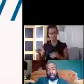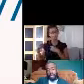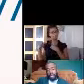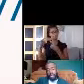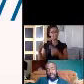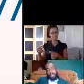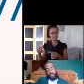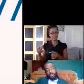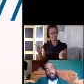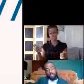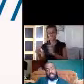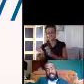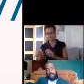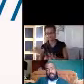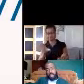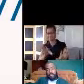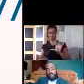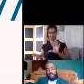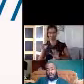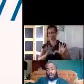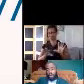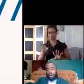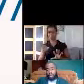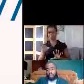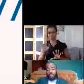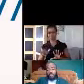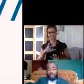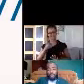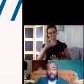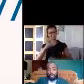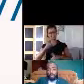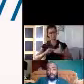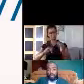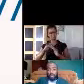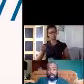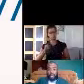as we go through this. And and if you are someone who journals, maybe write some of